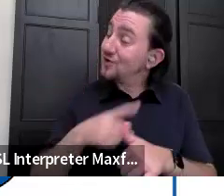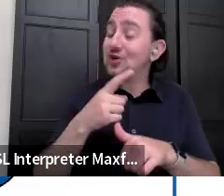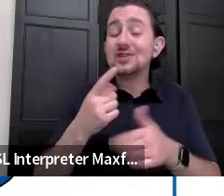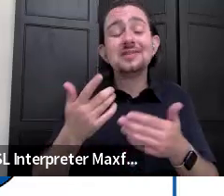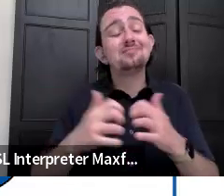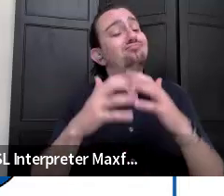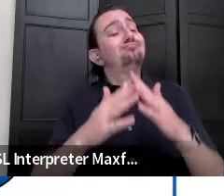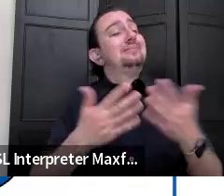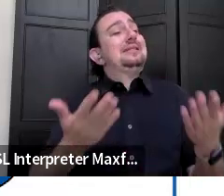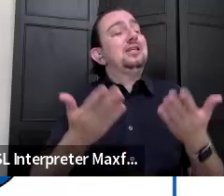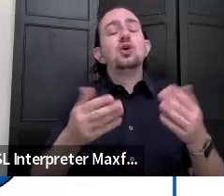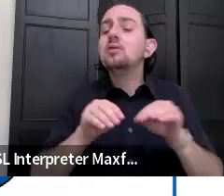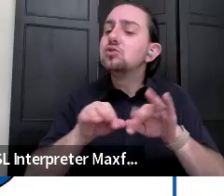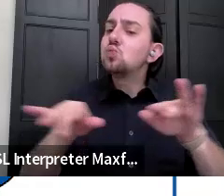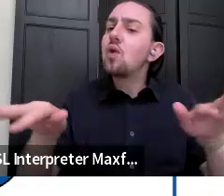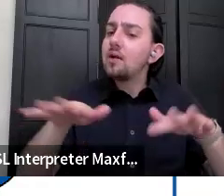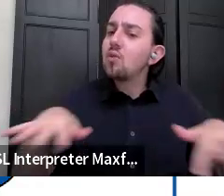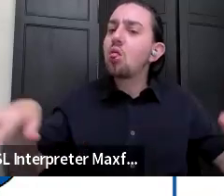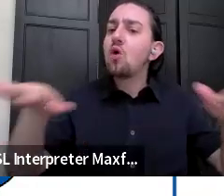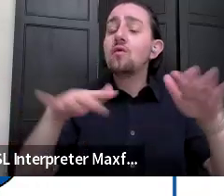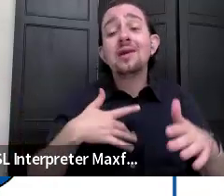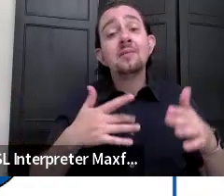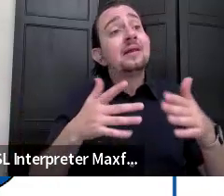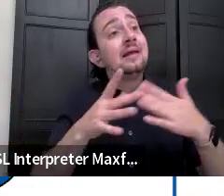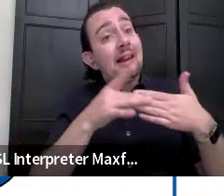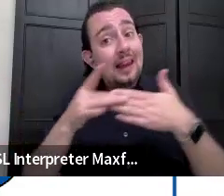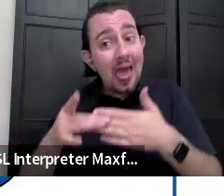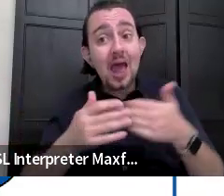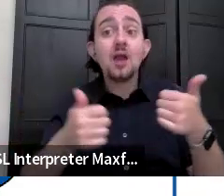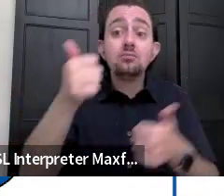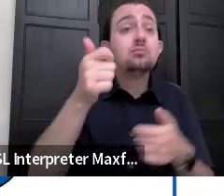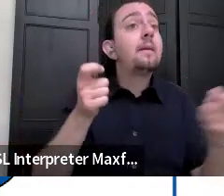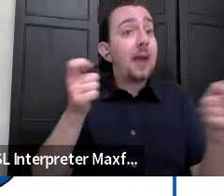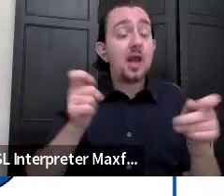nationwide but all Centers for Independent Living should be trying to help people and are